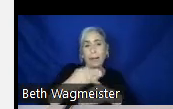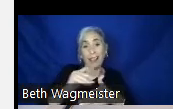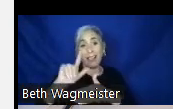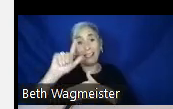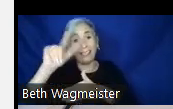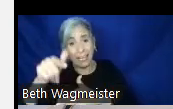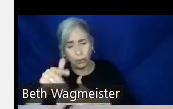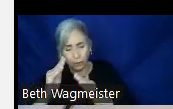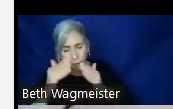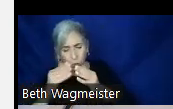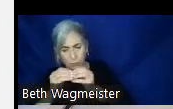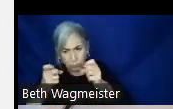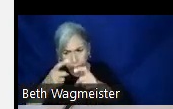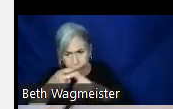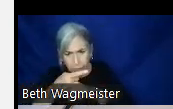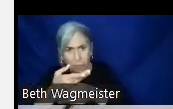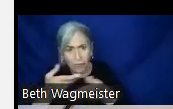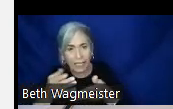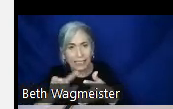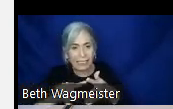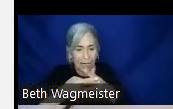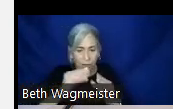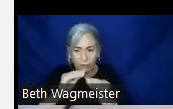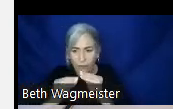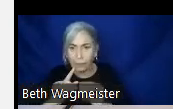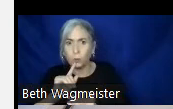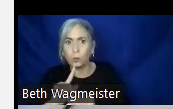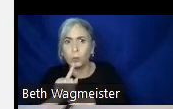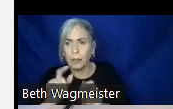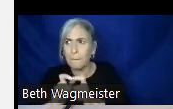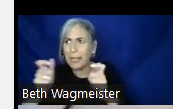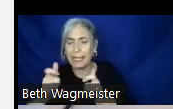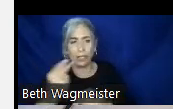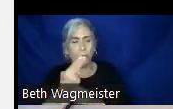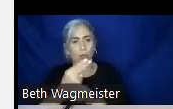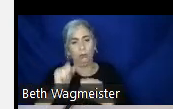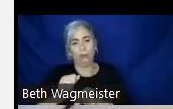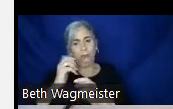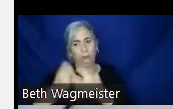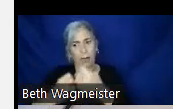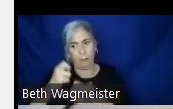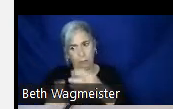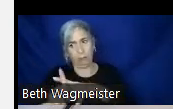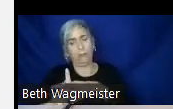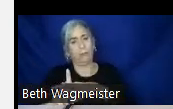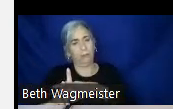on the more complex things. And start to fix real bigger usability issues, because, yeah, it is bad